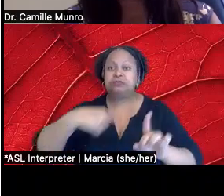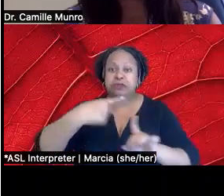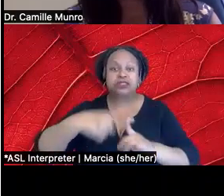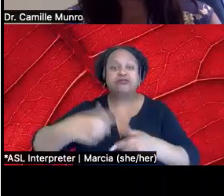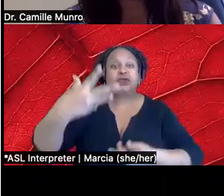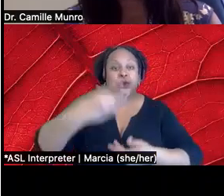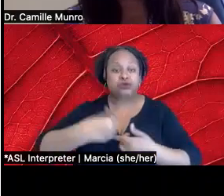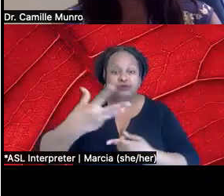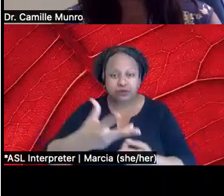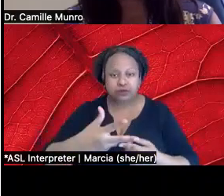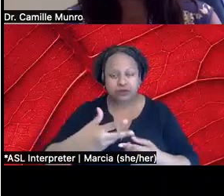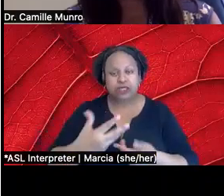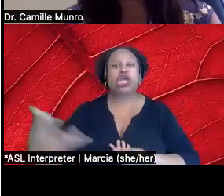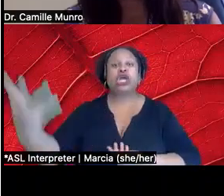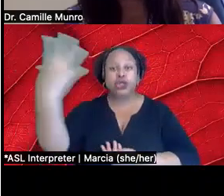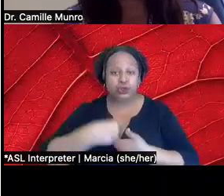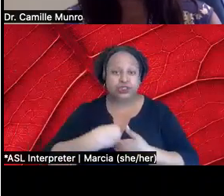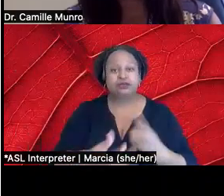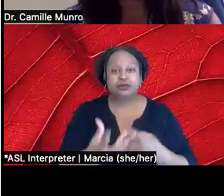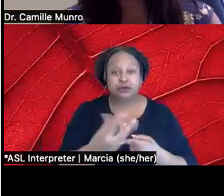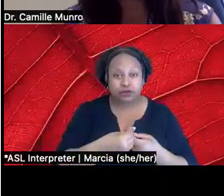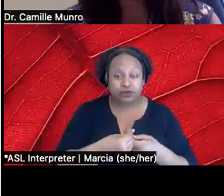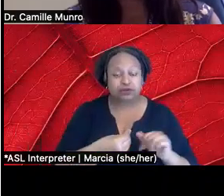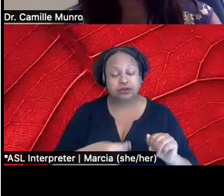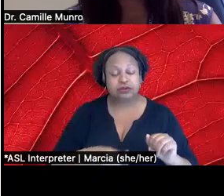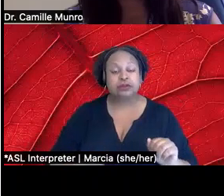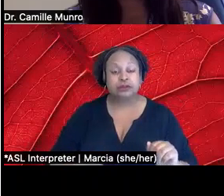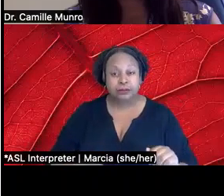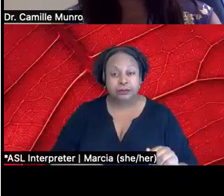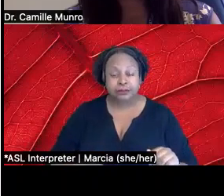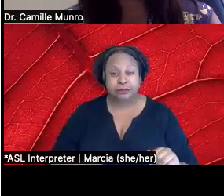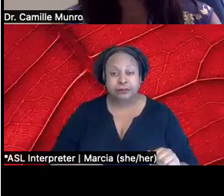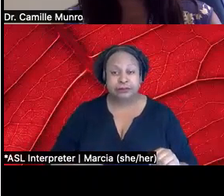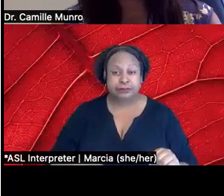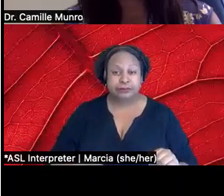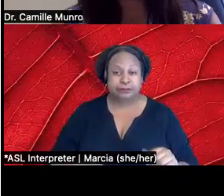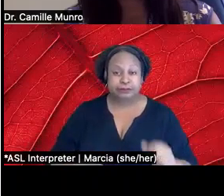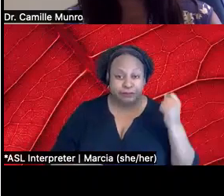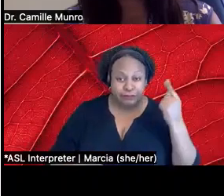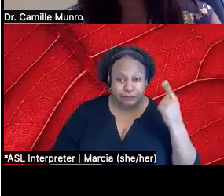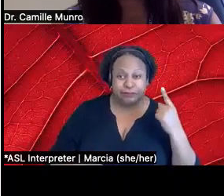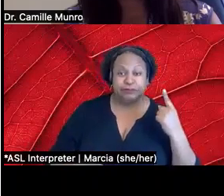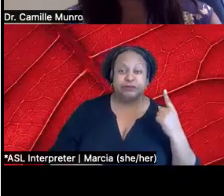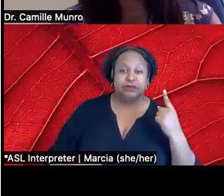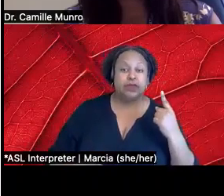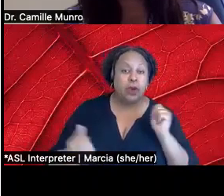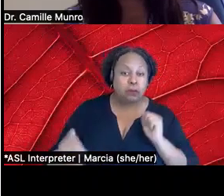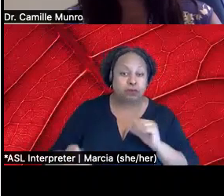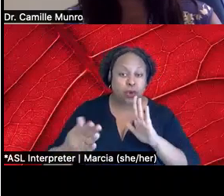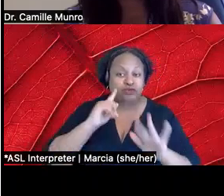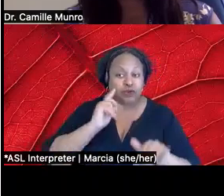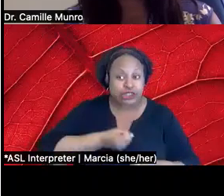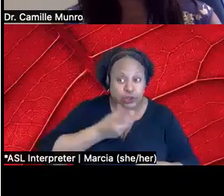Understanding the approach to disclosure and how to ask and request for work with accommodations when you don't have a position.